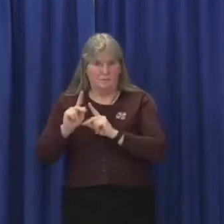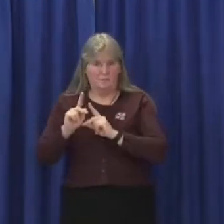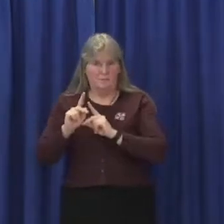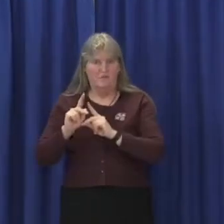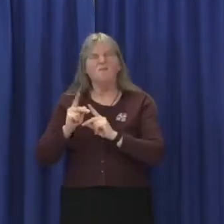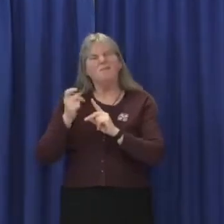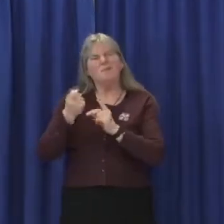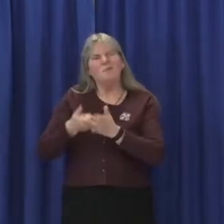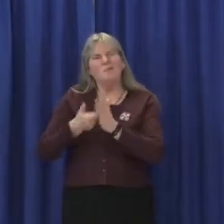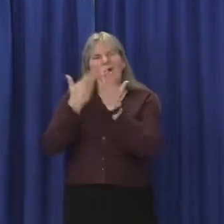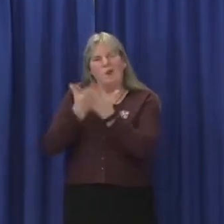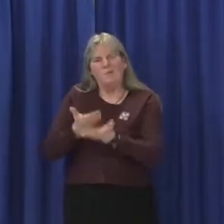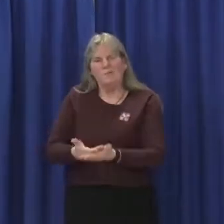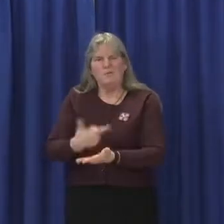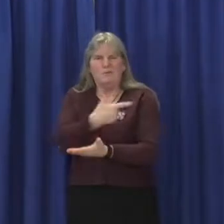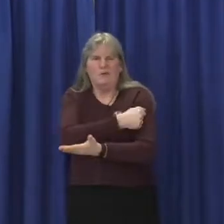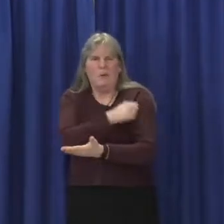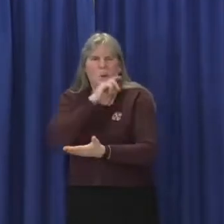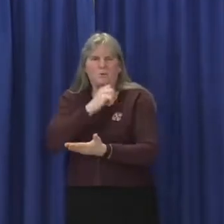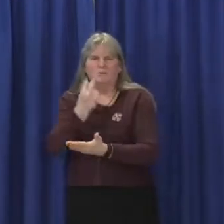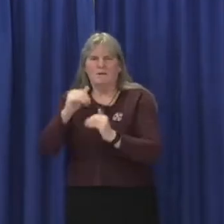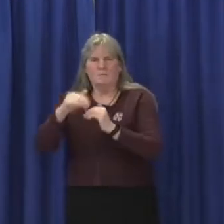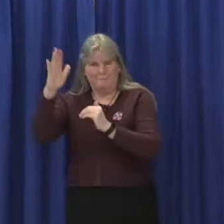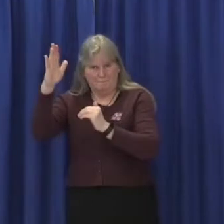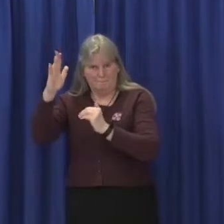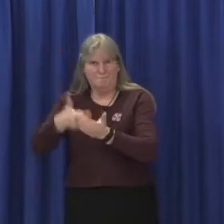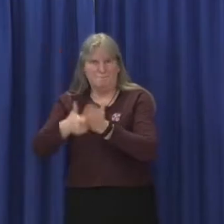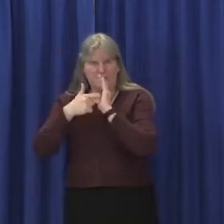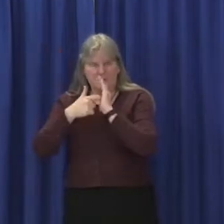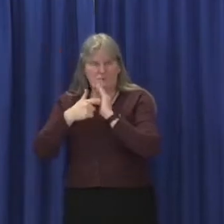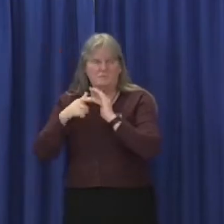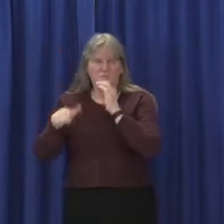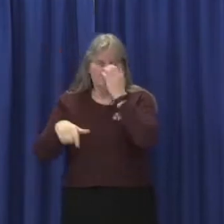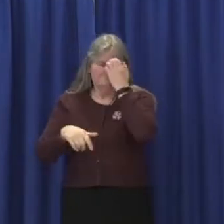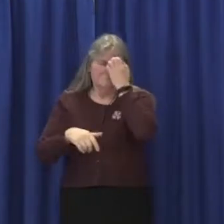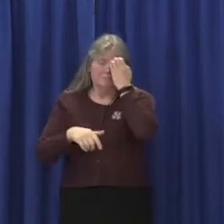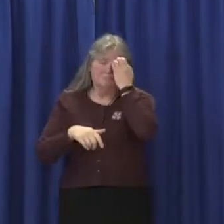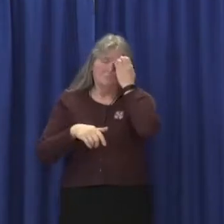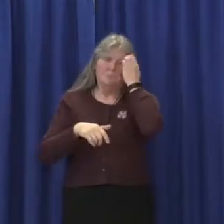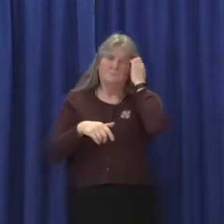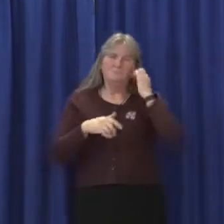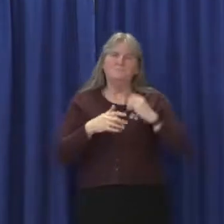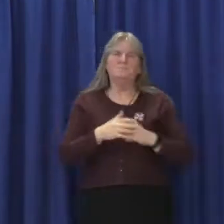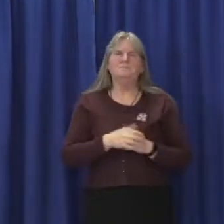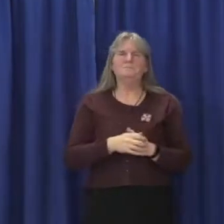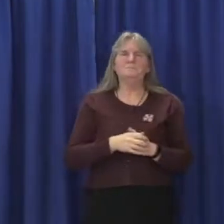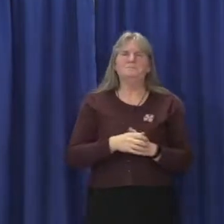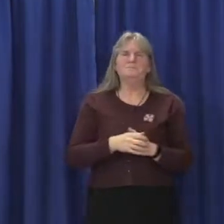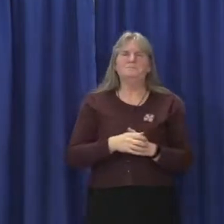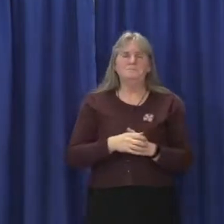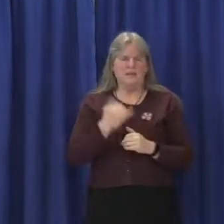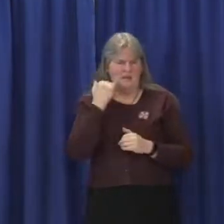vaccination for those older than 12 years and four months of age. An unvaccinated individual may